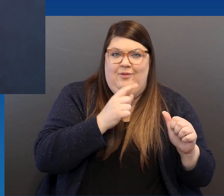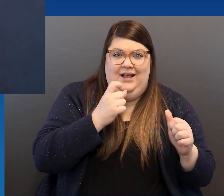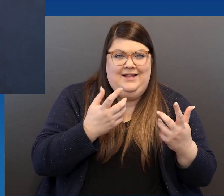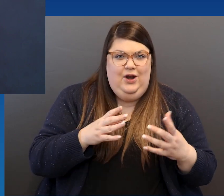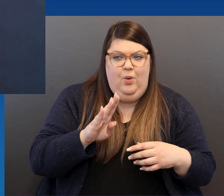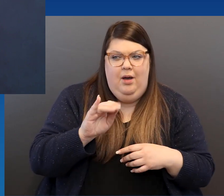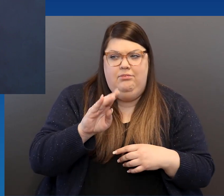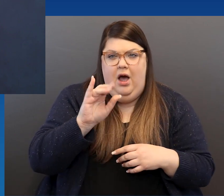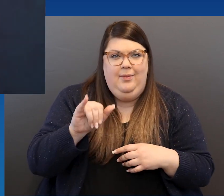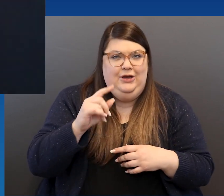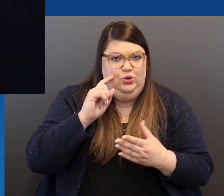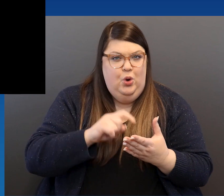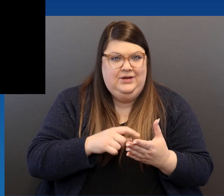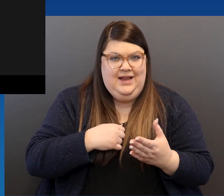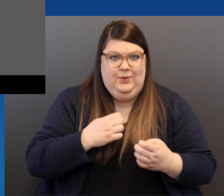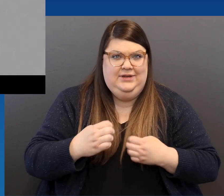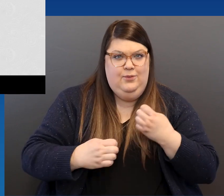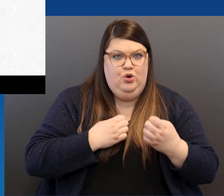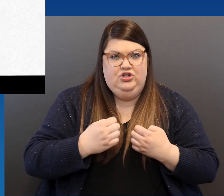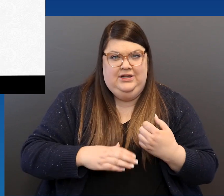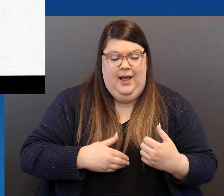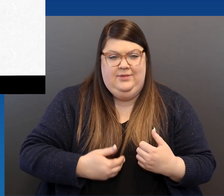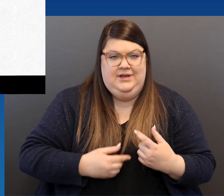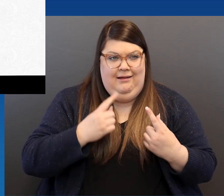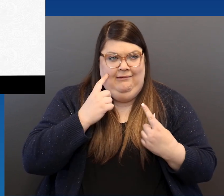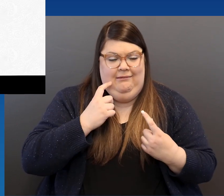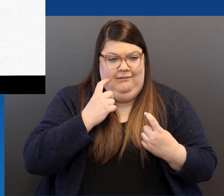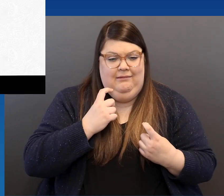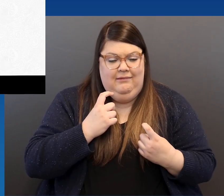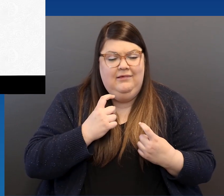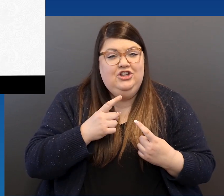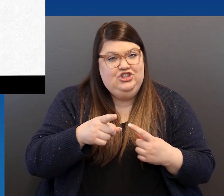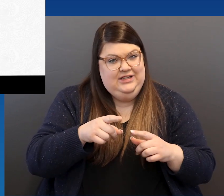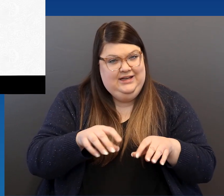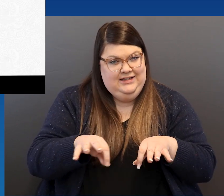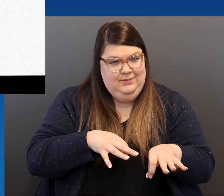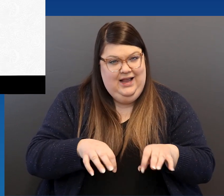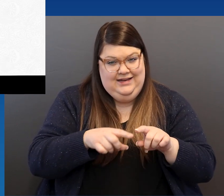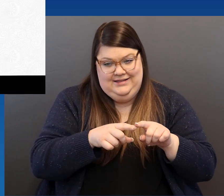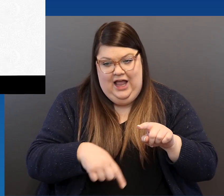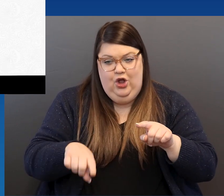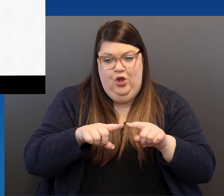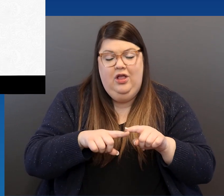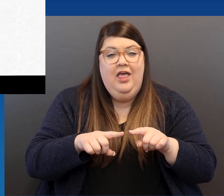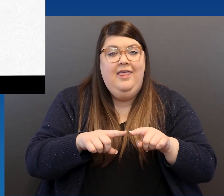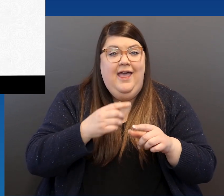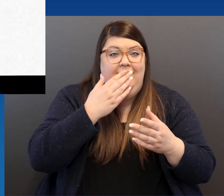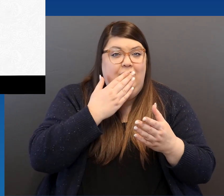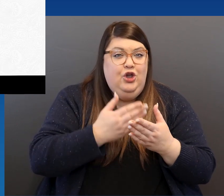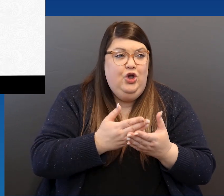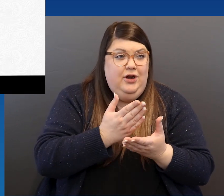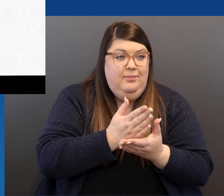like emotionally upset. As she explained the cycle and talked about like the all good part goes away, I realized we hadn't had